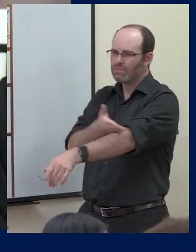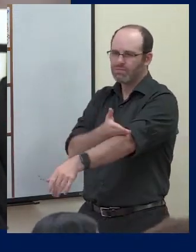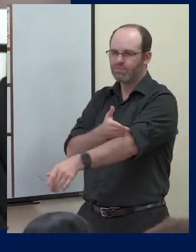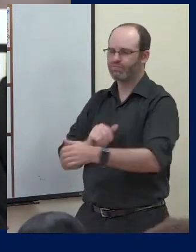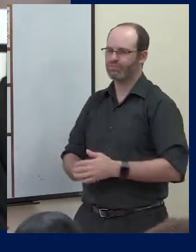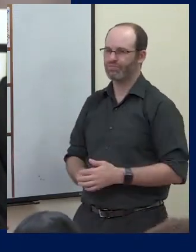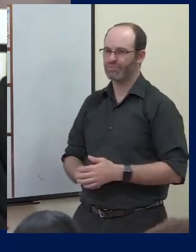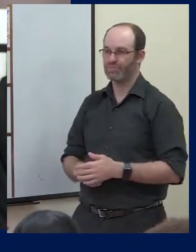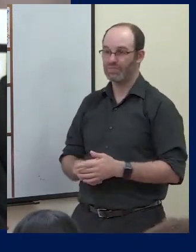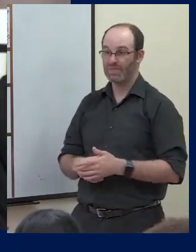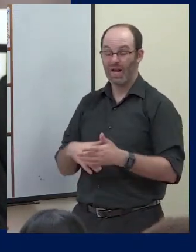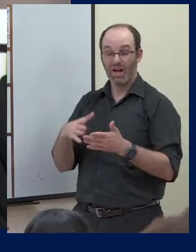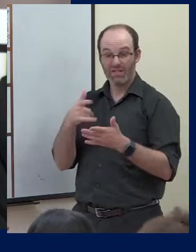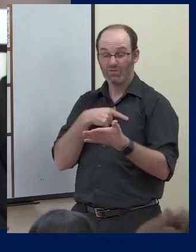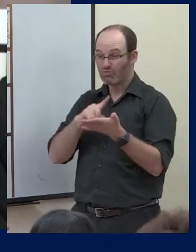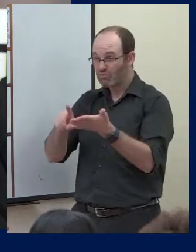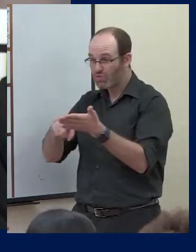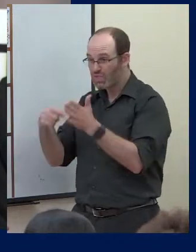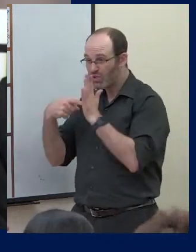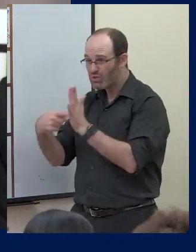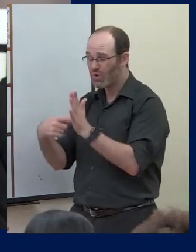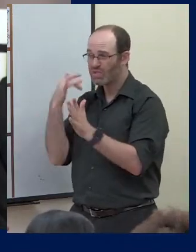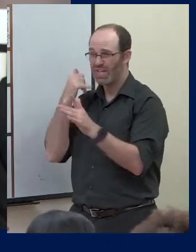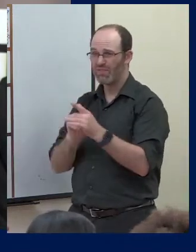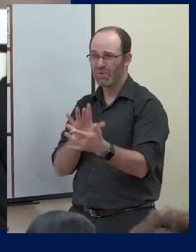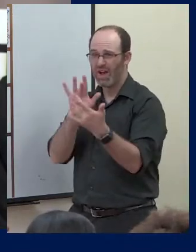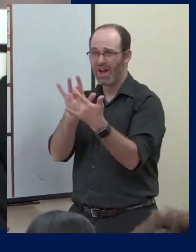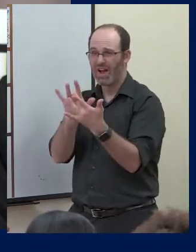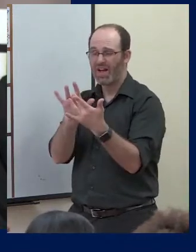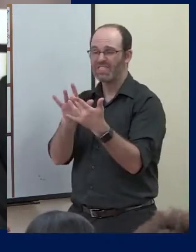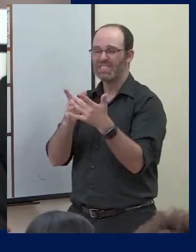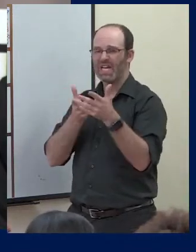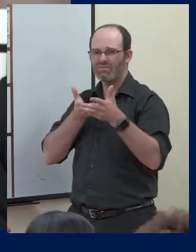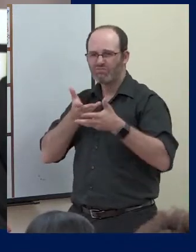people can reach out in the preferred language, we know this makes a difference.